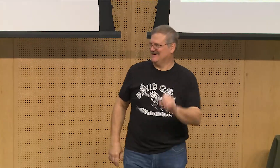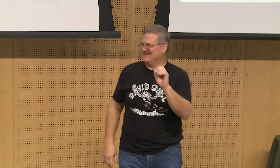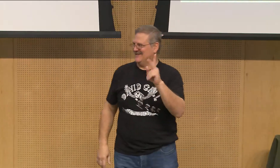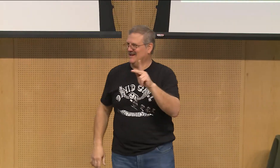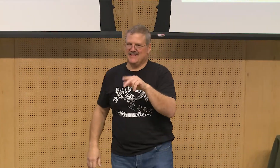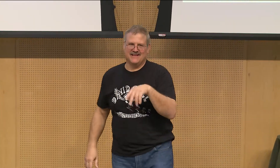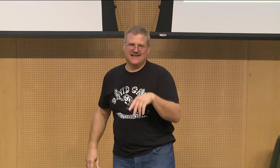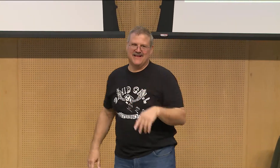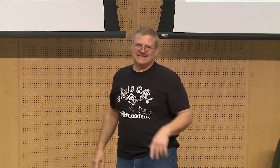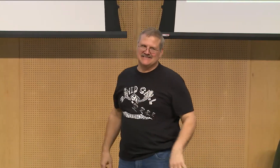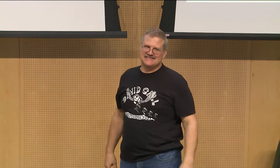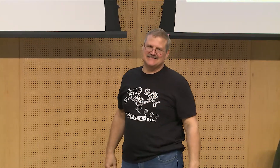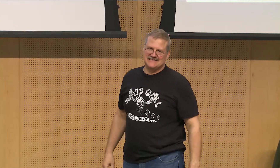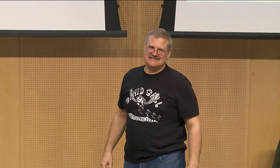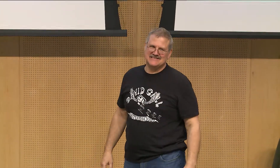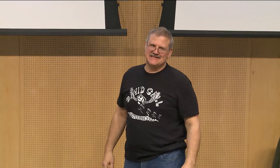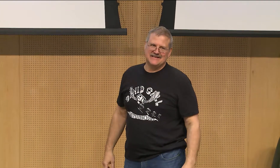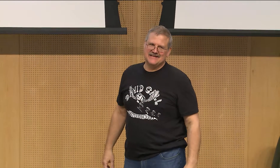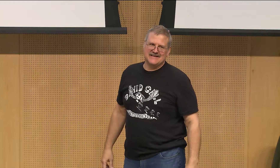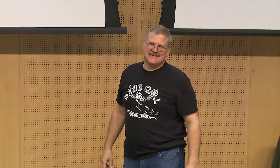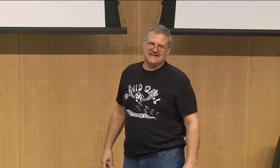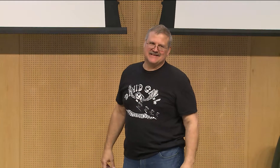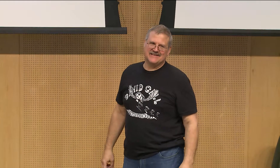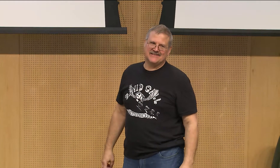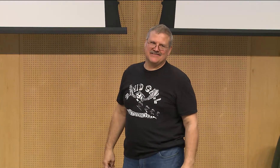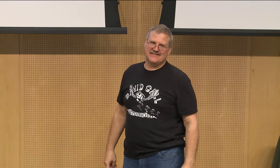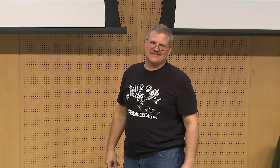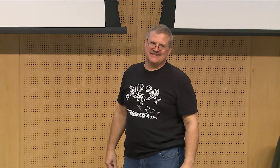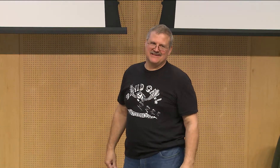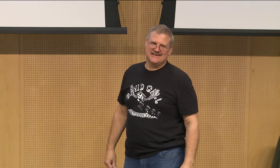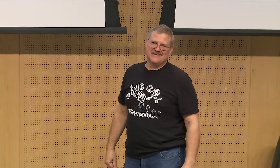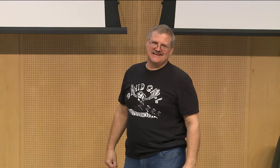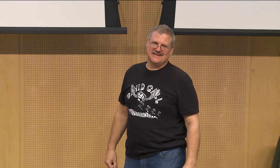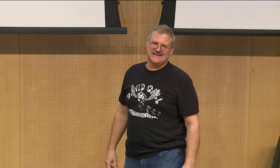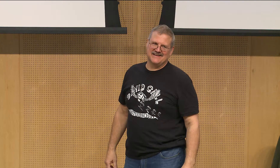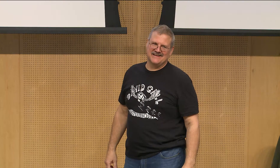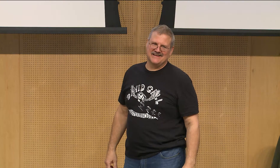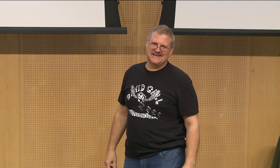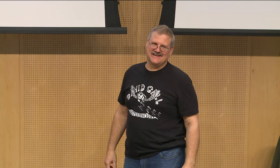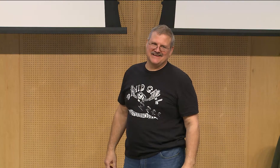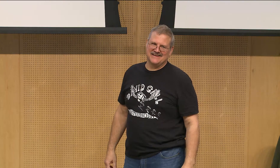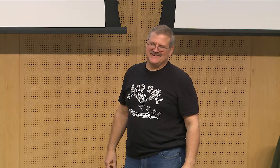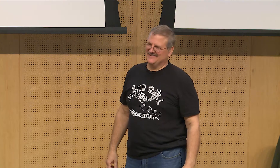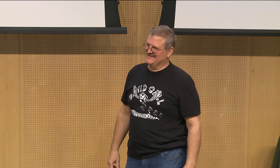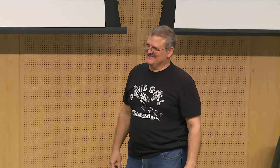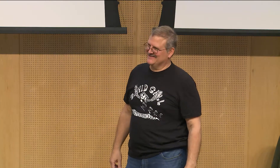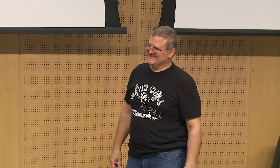Don't tell me what it is. OK. I was trying to look at this and examine it and figure out where it is.